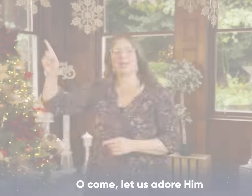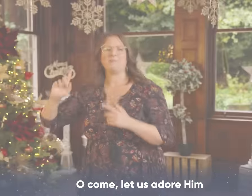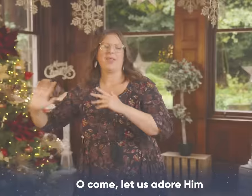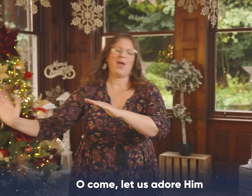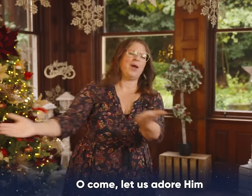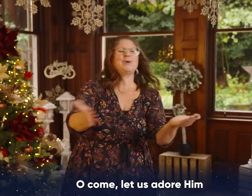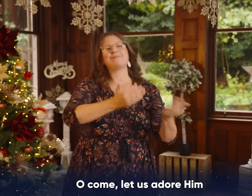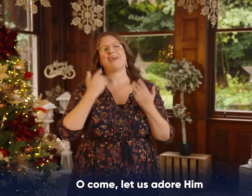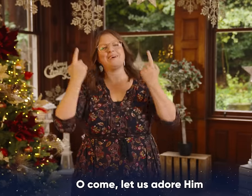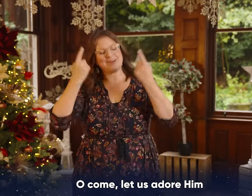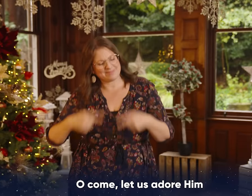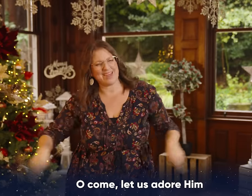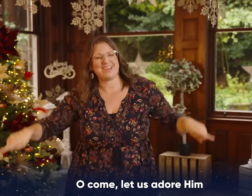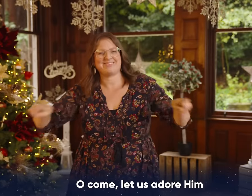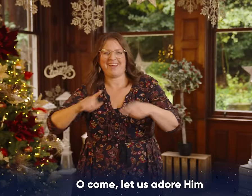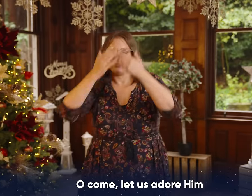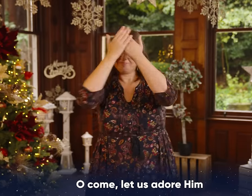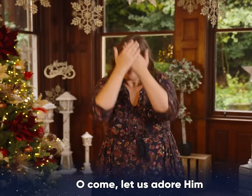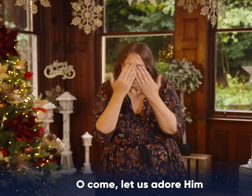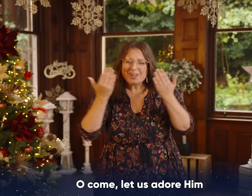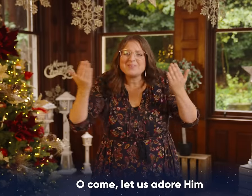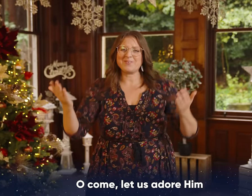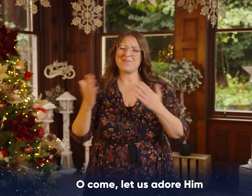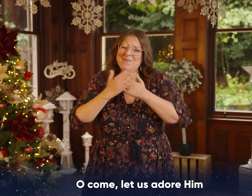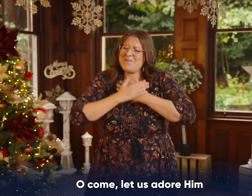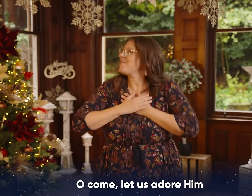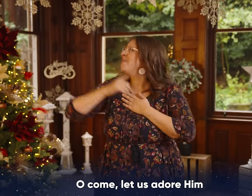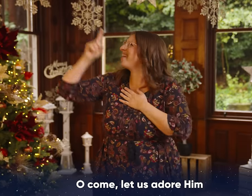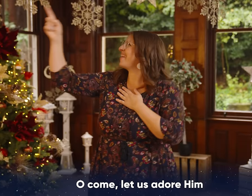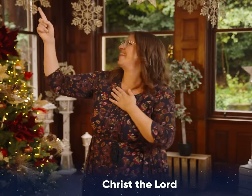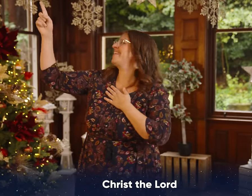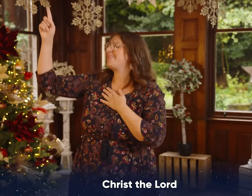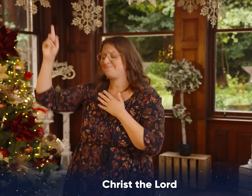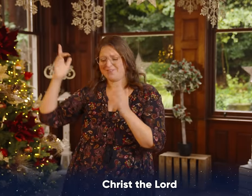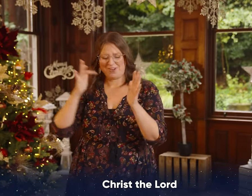O come, let us adore Him